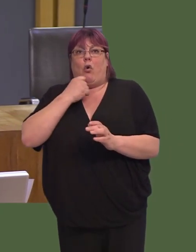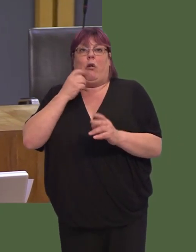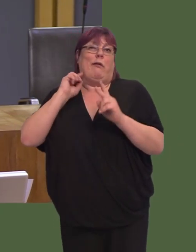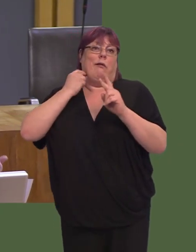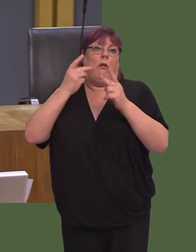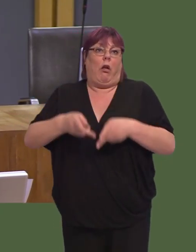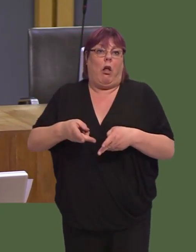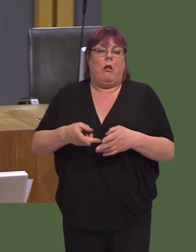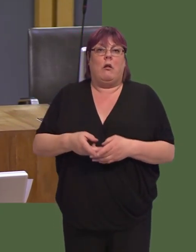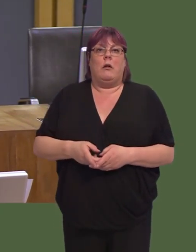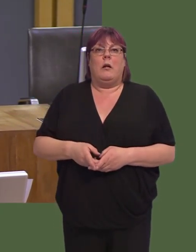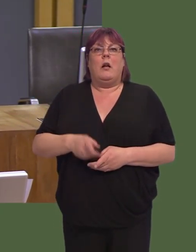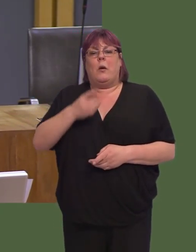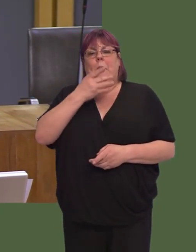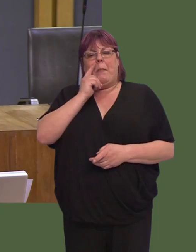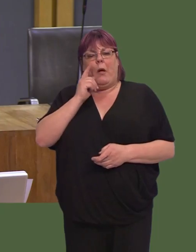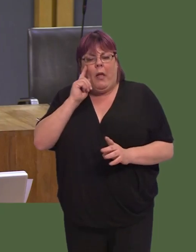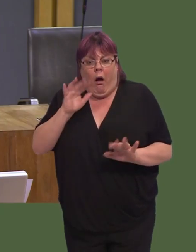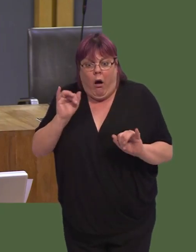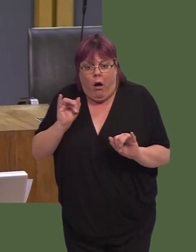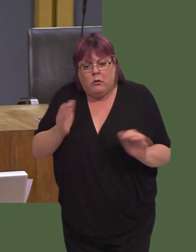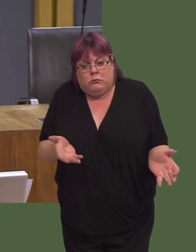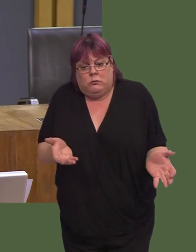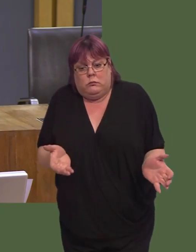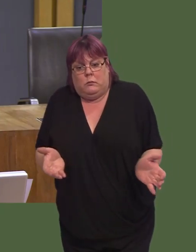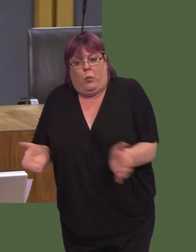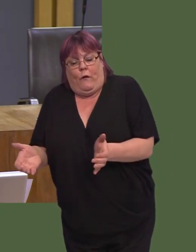of course, is the temptation when somebody's been left lying too long.